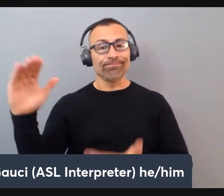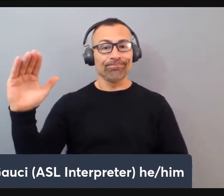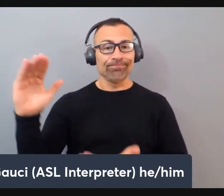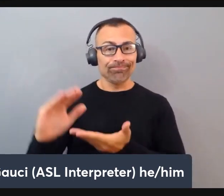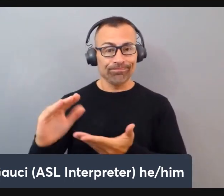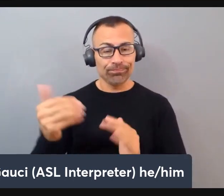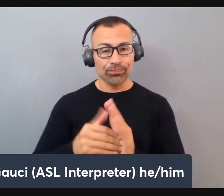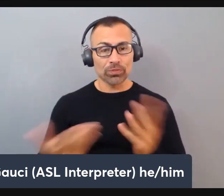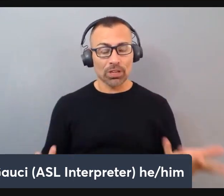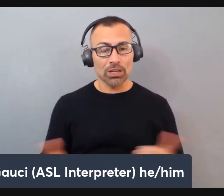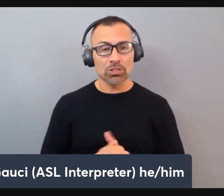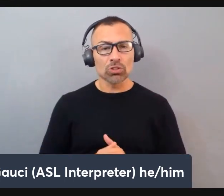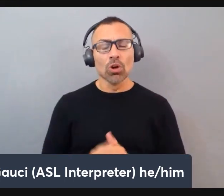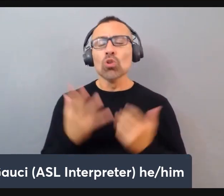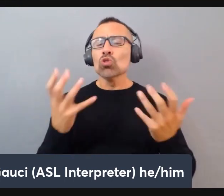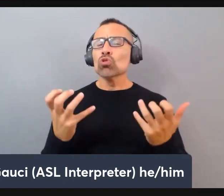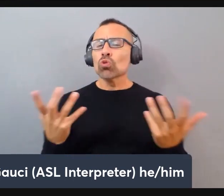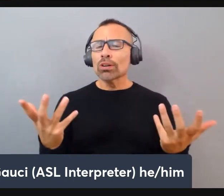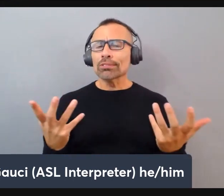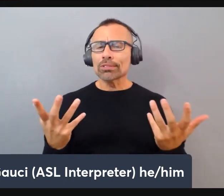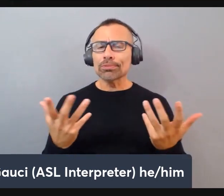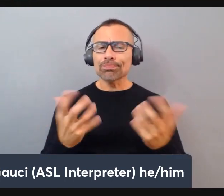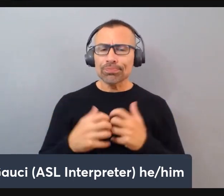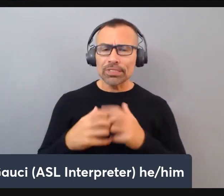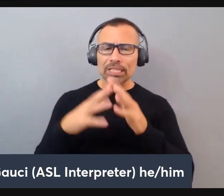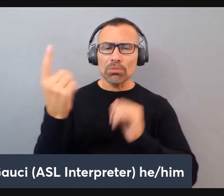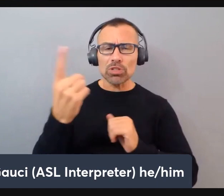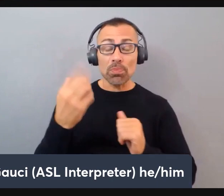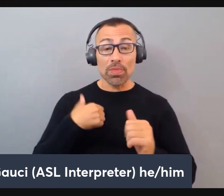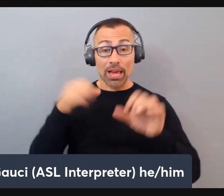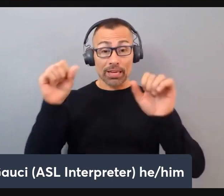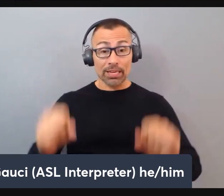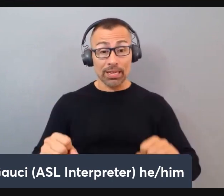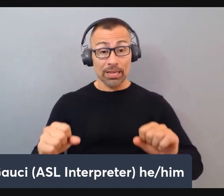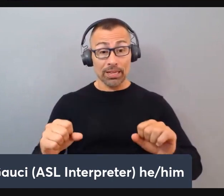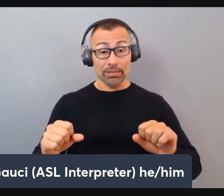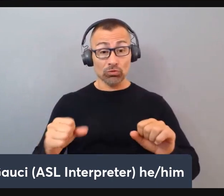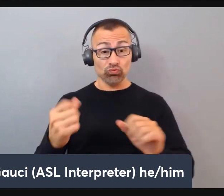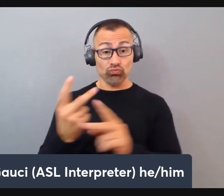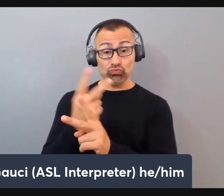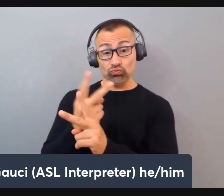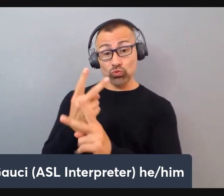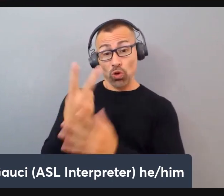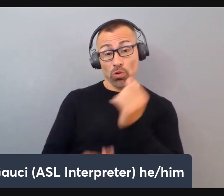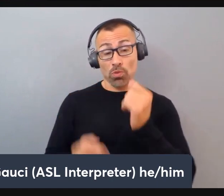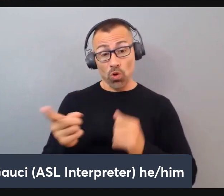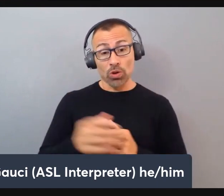So, the two services that come to mind right away for containers are AWS Lambda support for containers